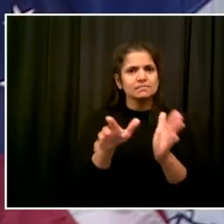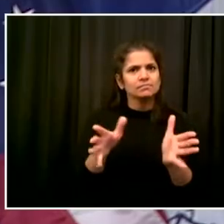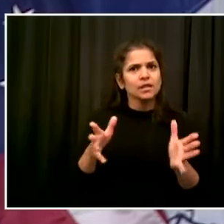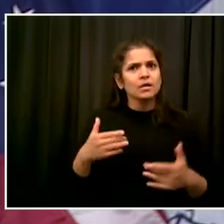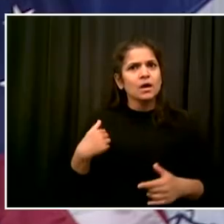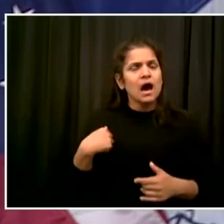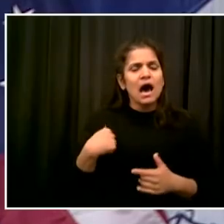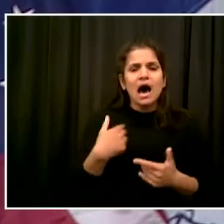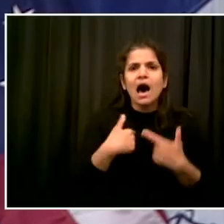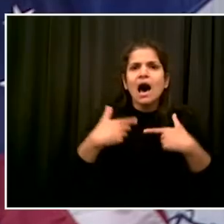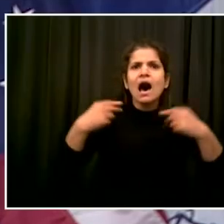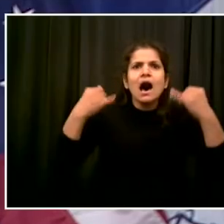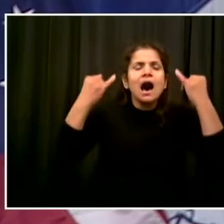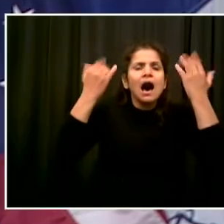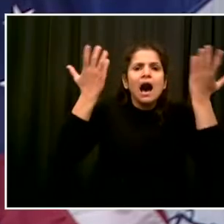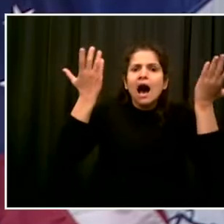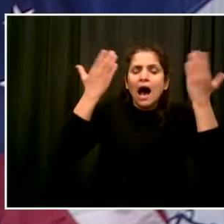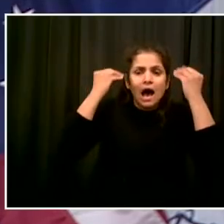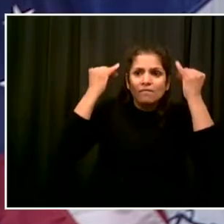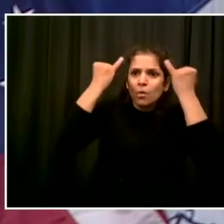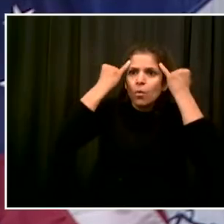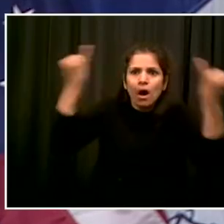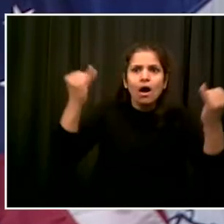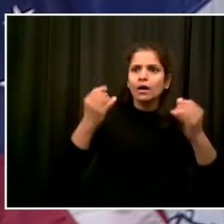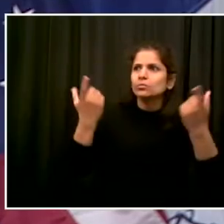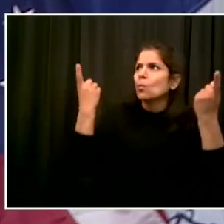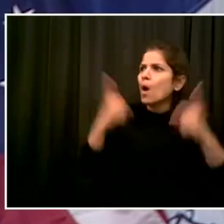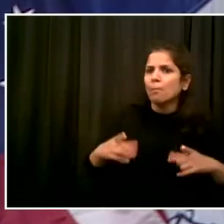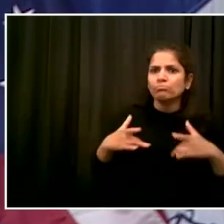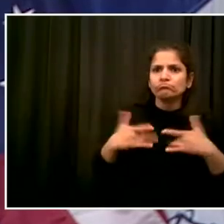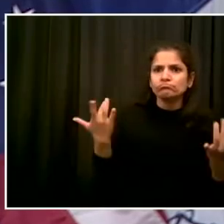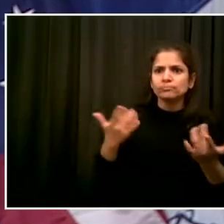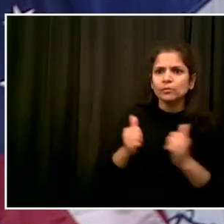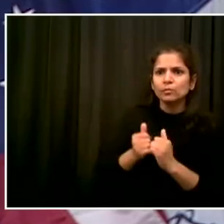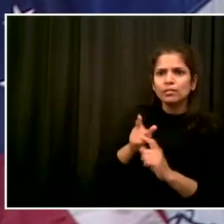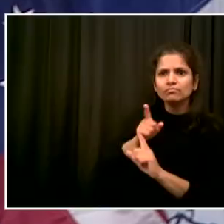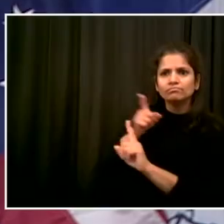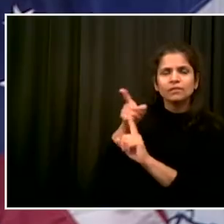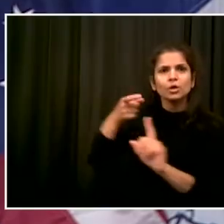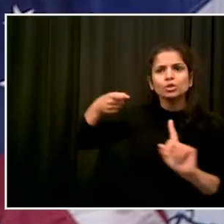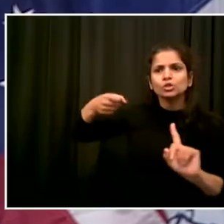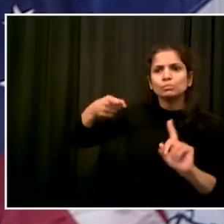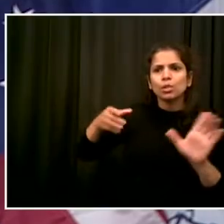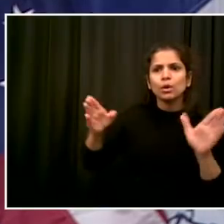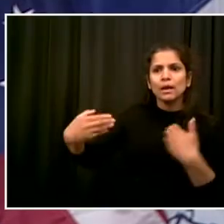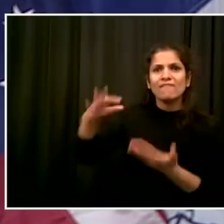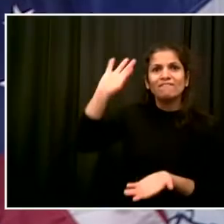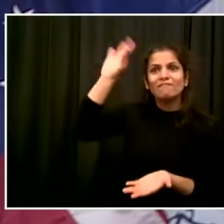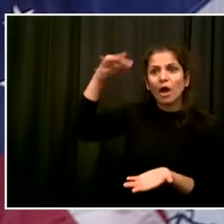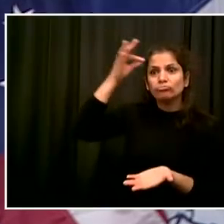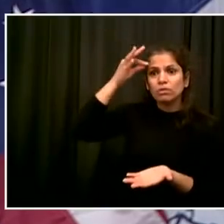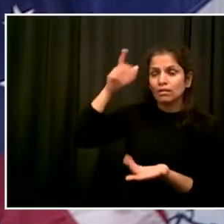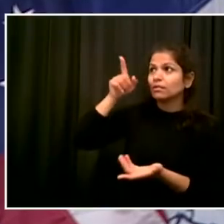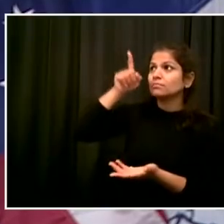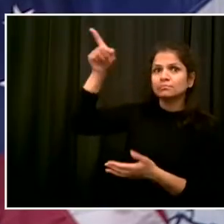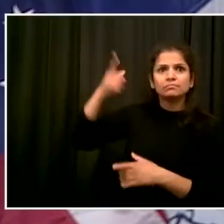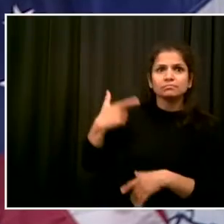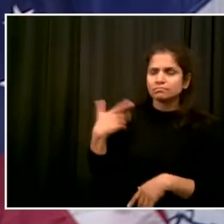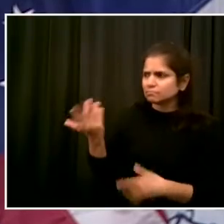AND WE HAVE NO